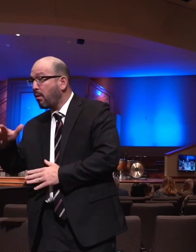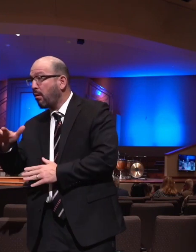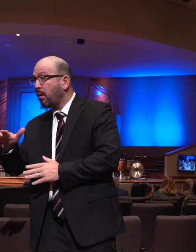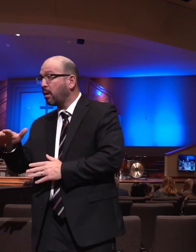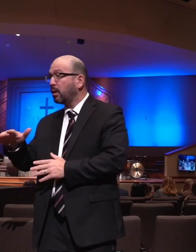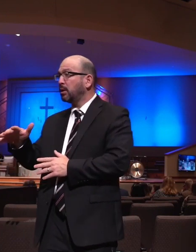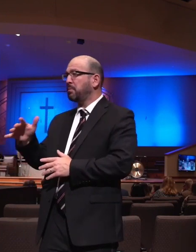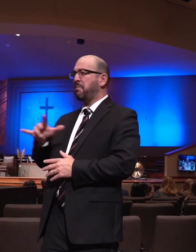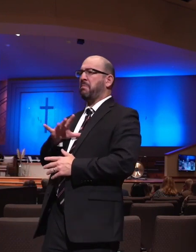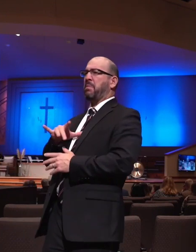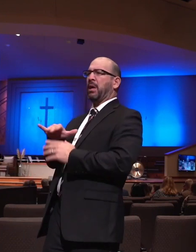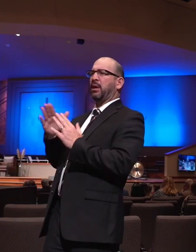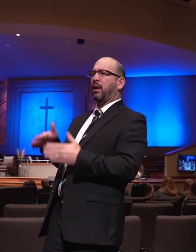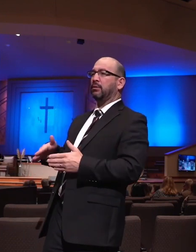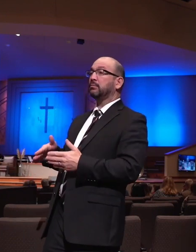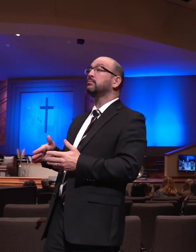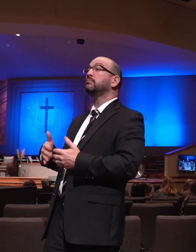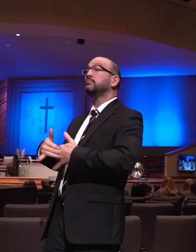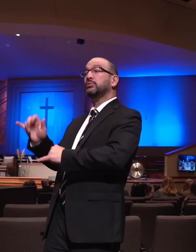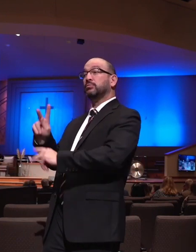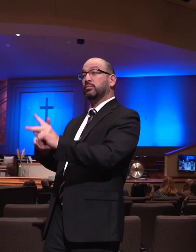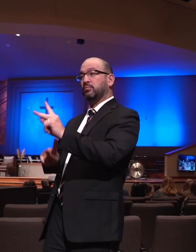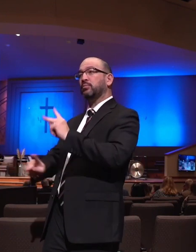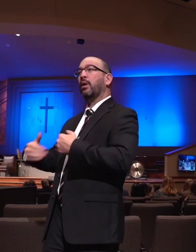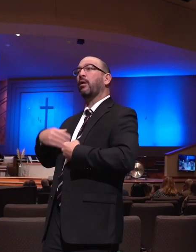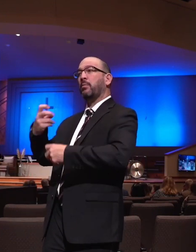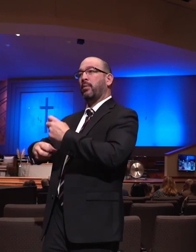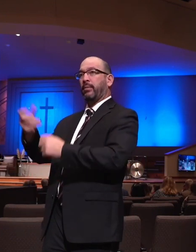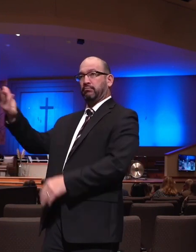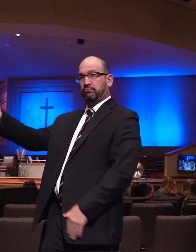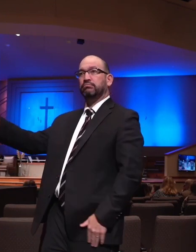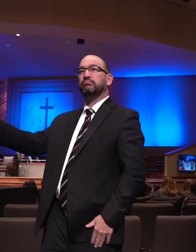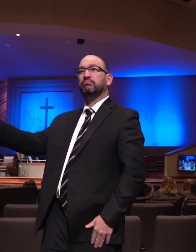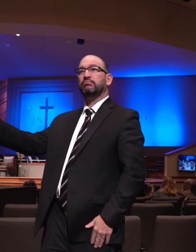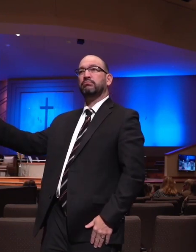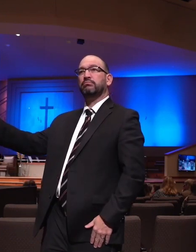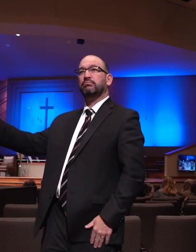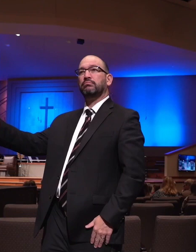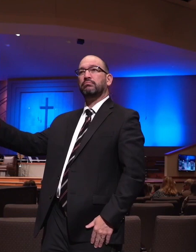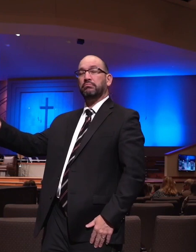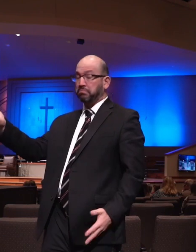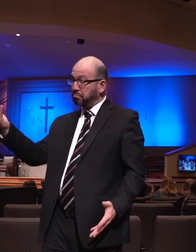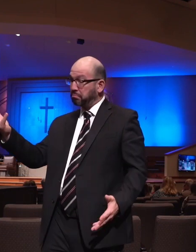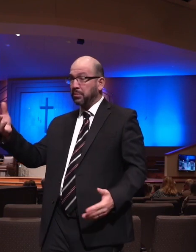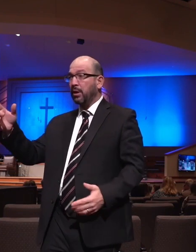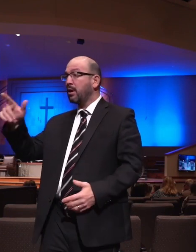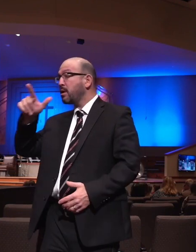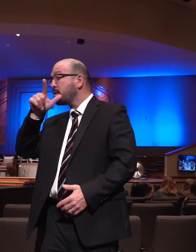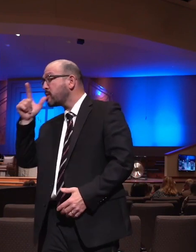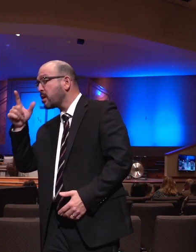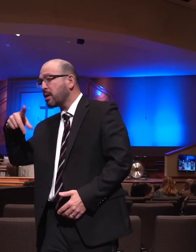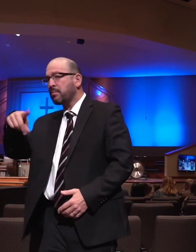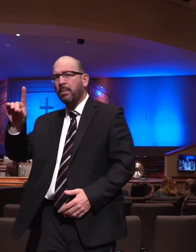those fences and you go to the richest nicest home in Palmdale or Lancaster I'm